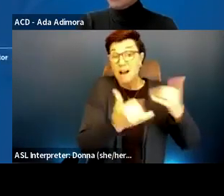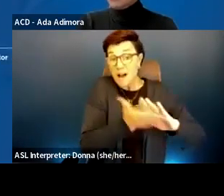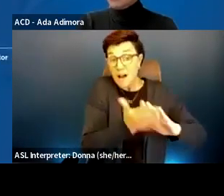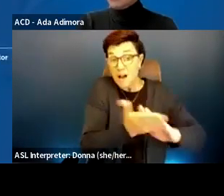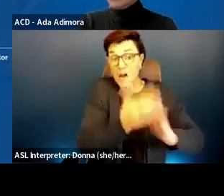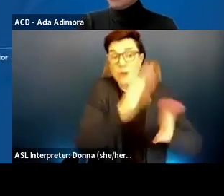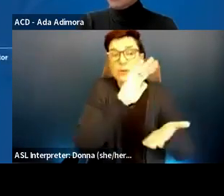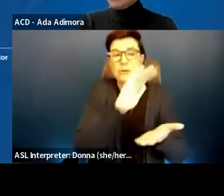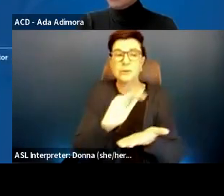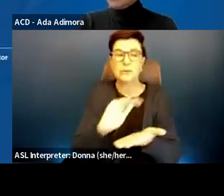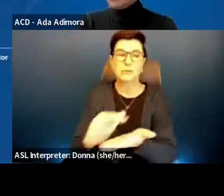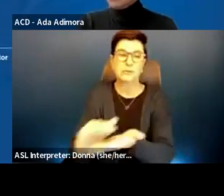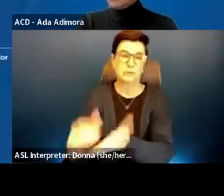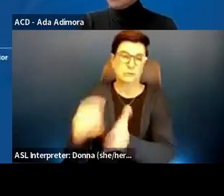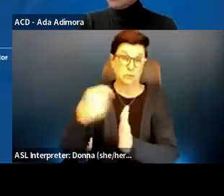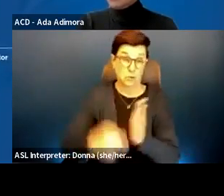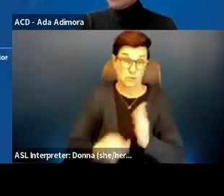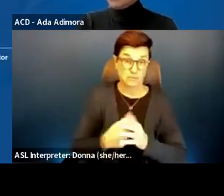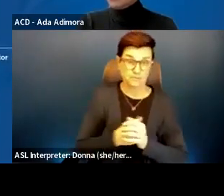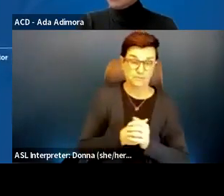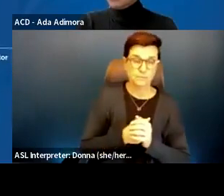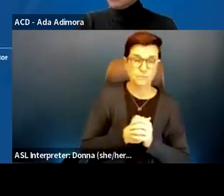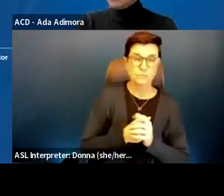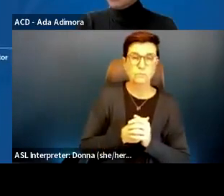And I think one way we could be, you know, possibly helpful,